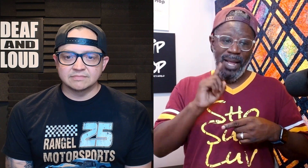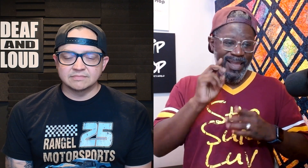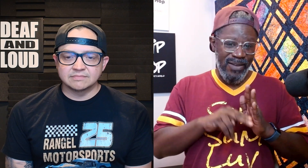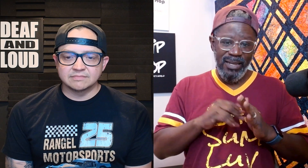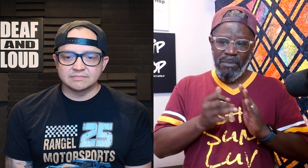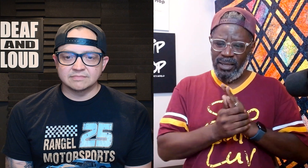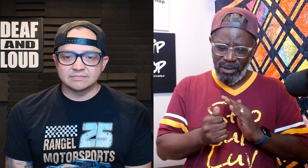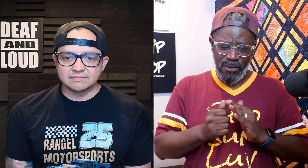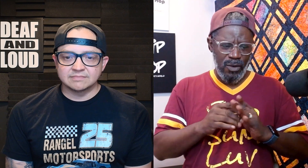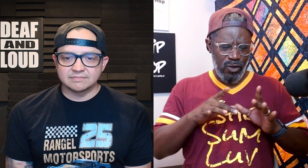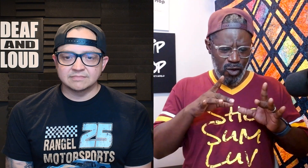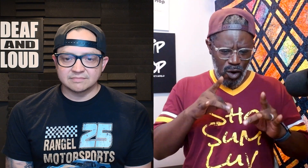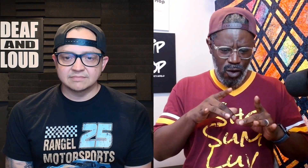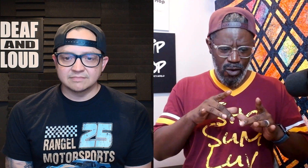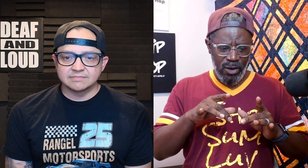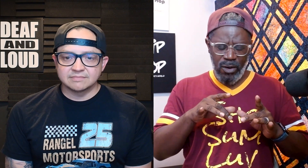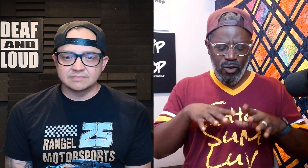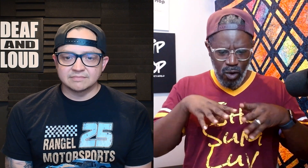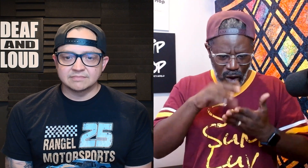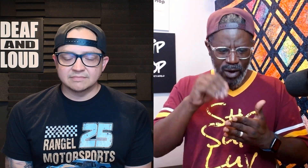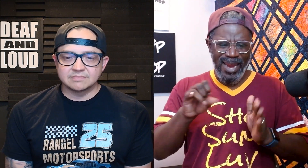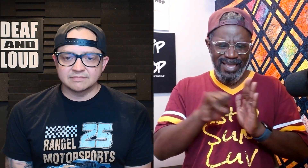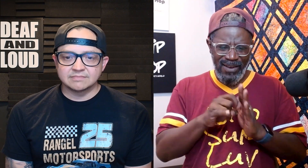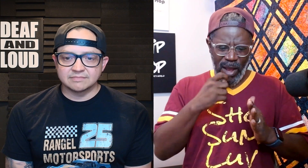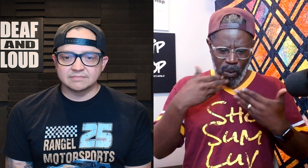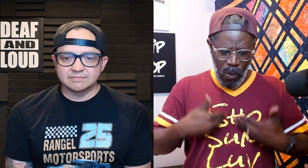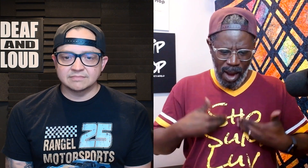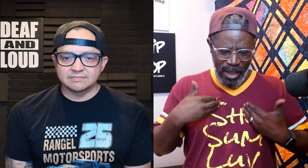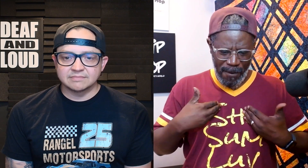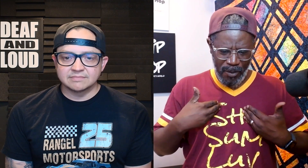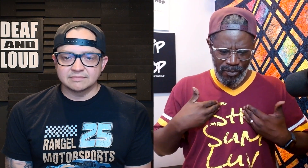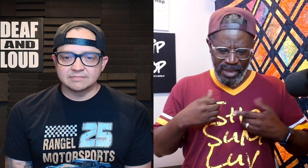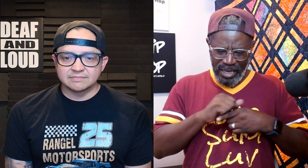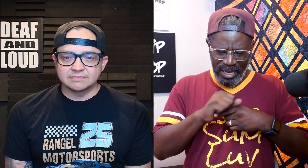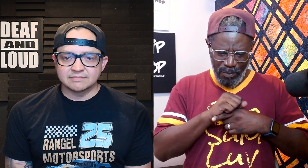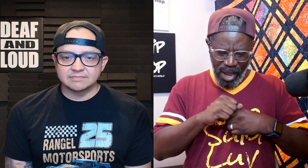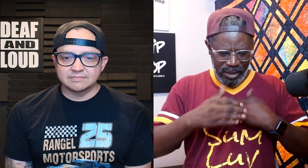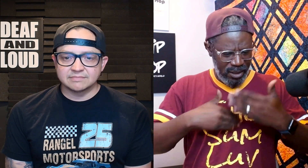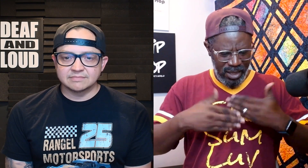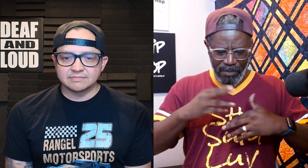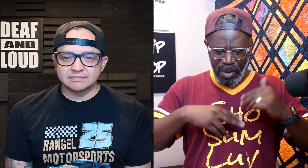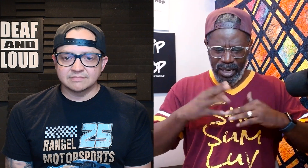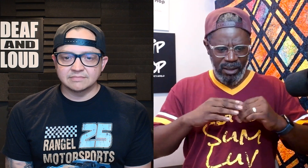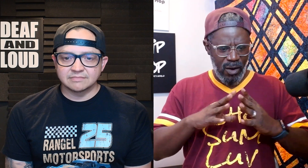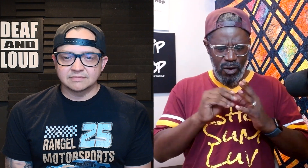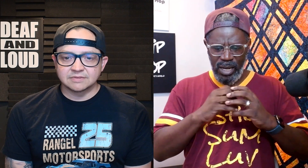My Deafness, my skill to learn, to learn and identify who I am. Keep practicing, keep building, learning